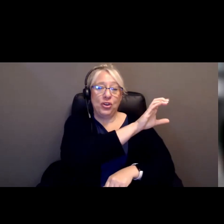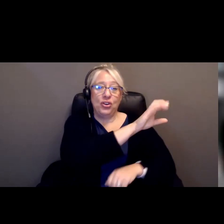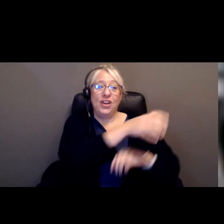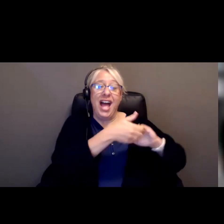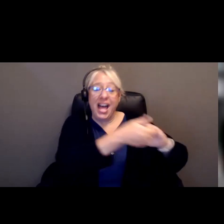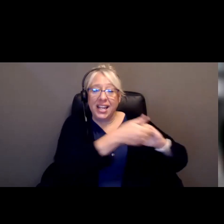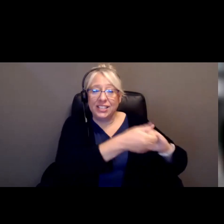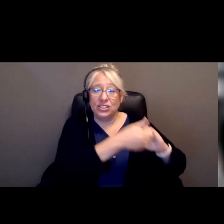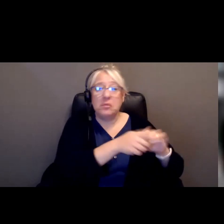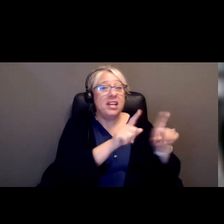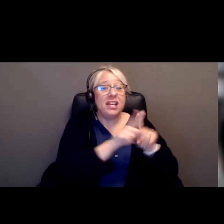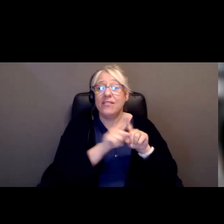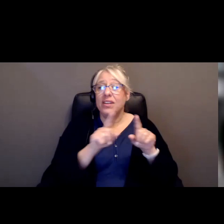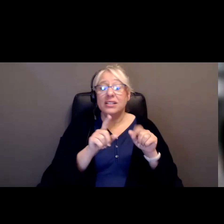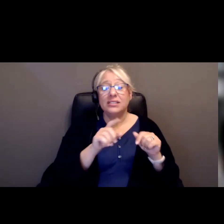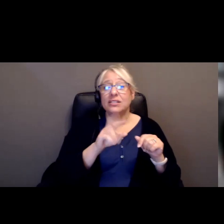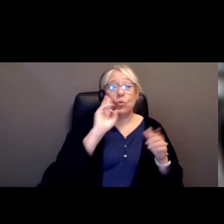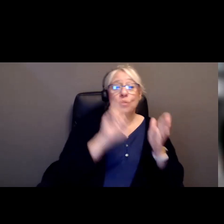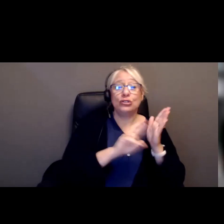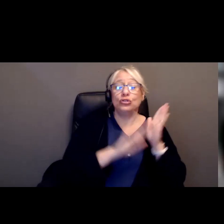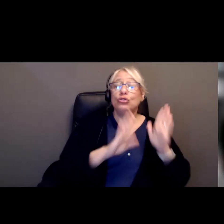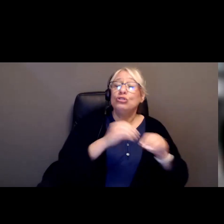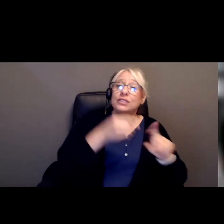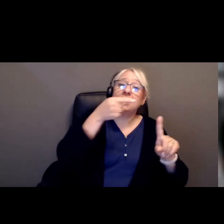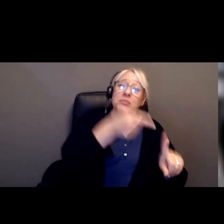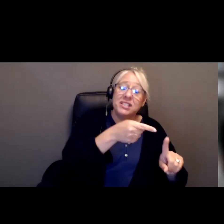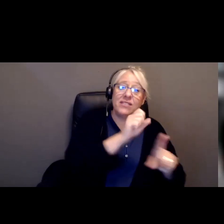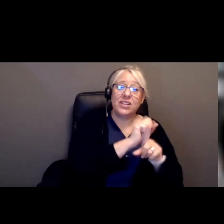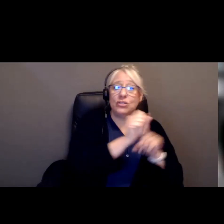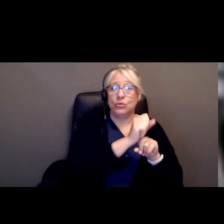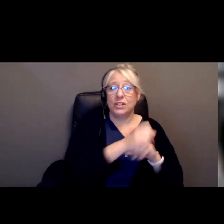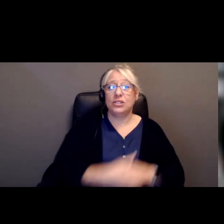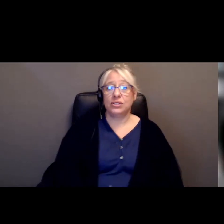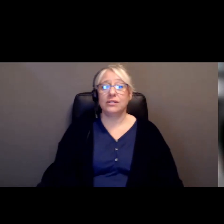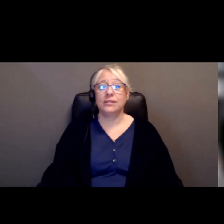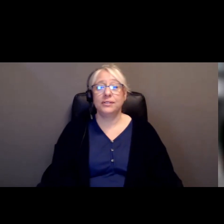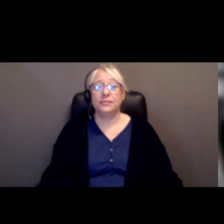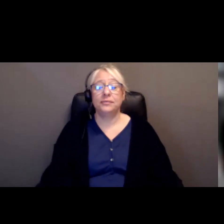in particular settings. >> DR. JEN RINALDI: